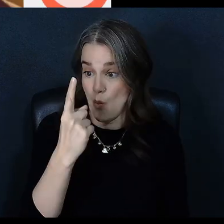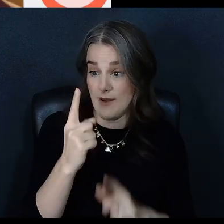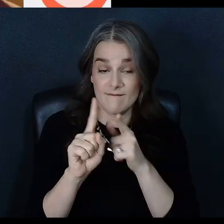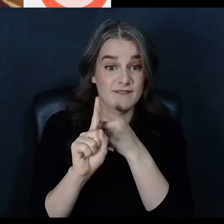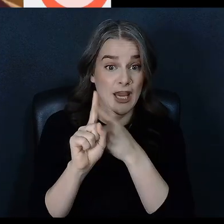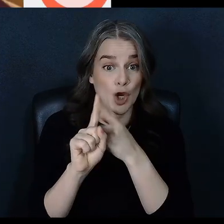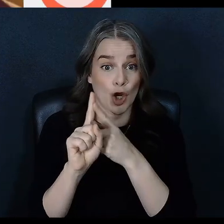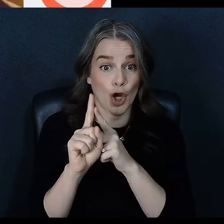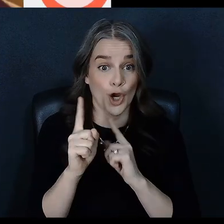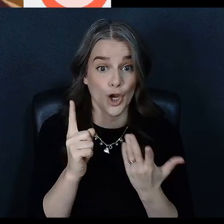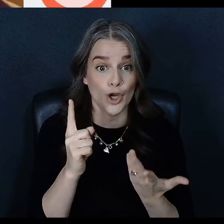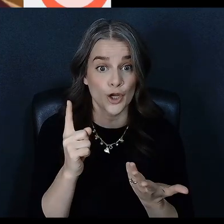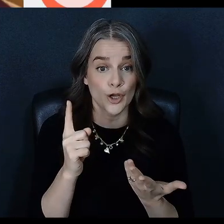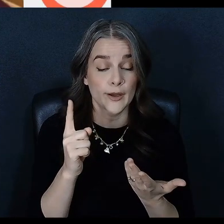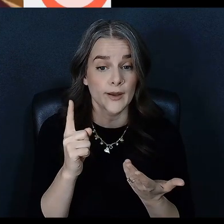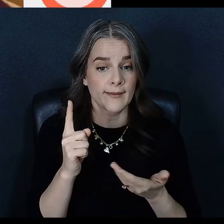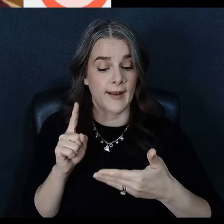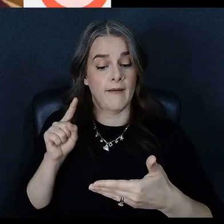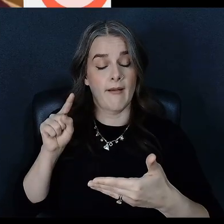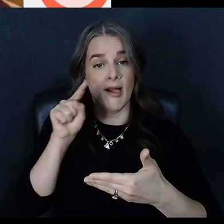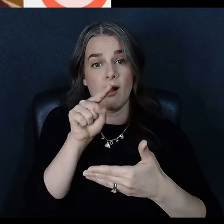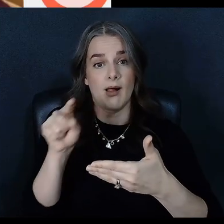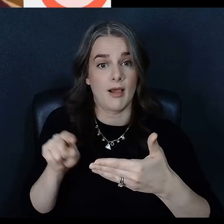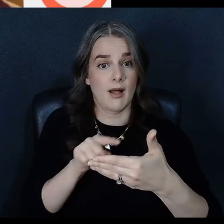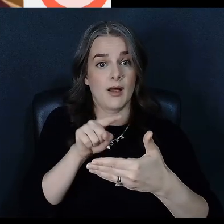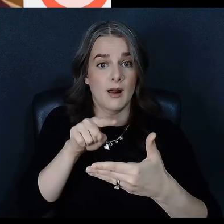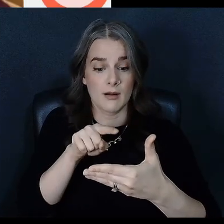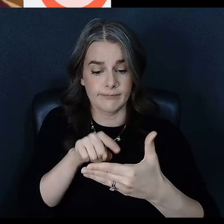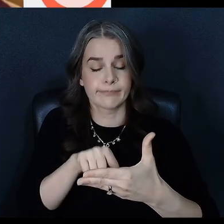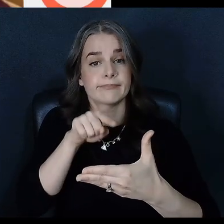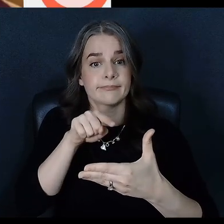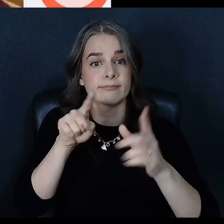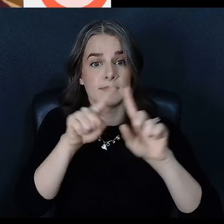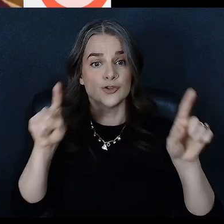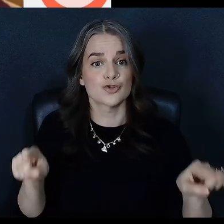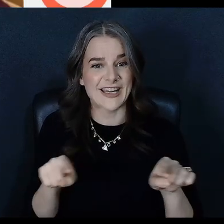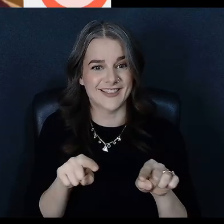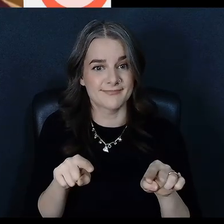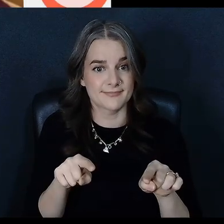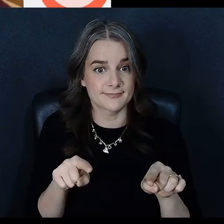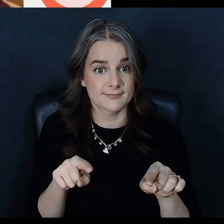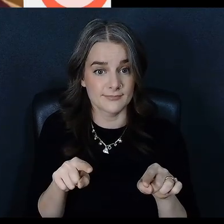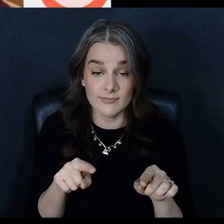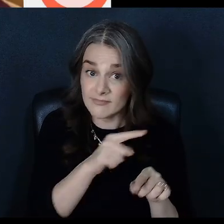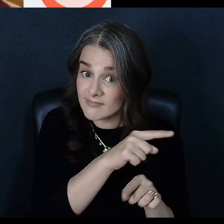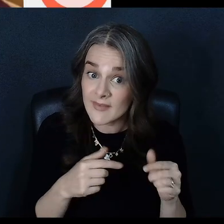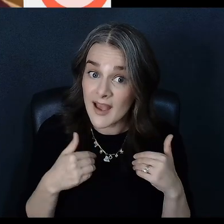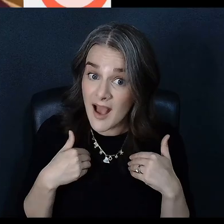and directly select something on a screen? Are they able to do that? Do they have the functionality and the fine motor control